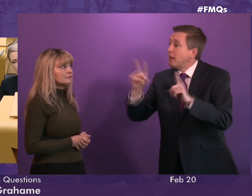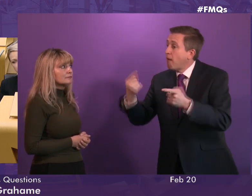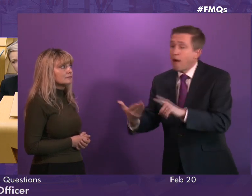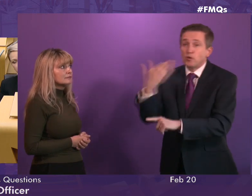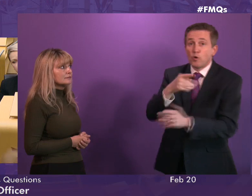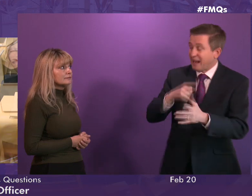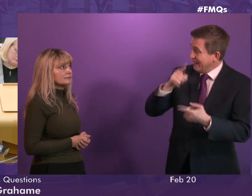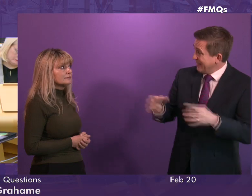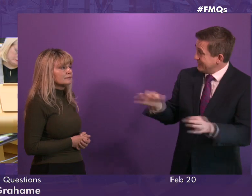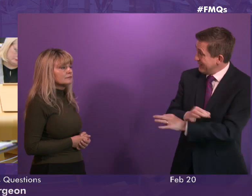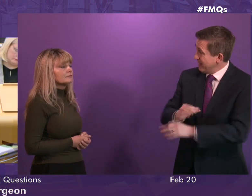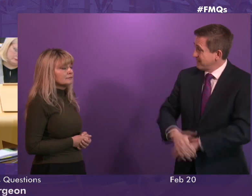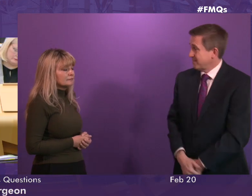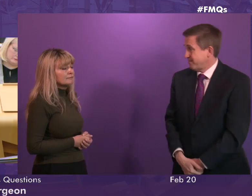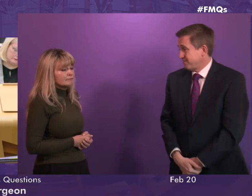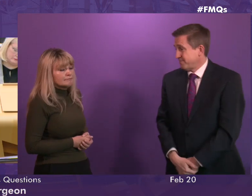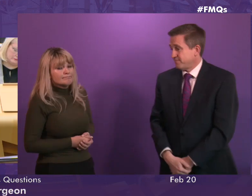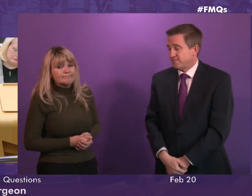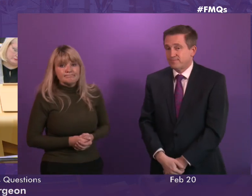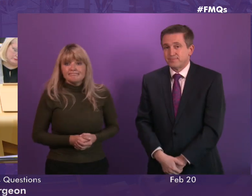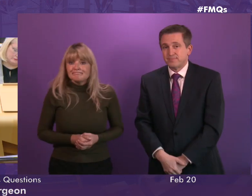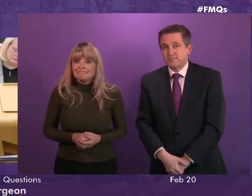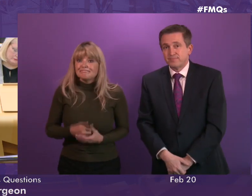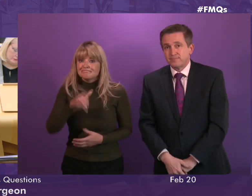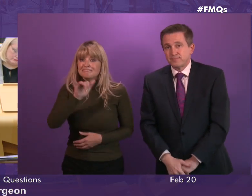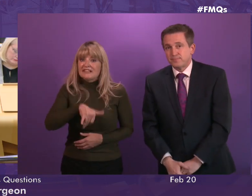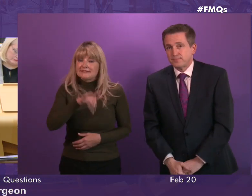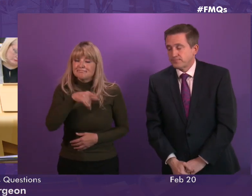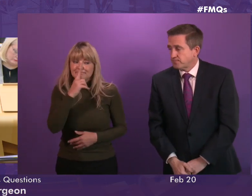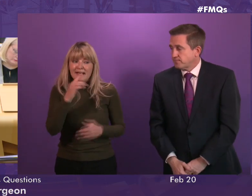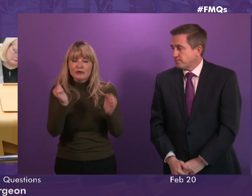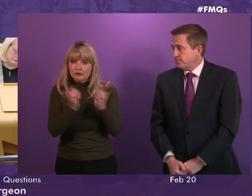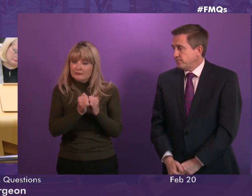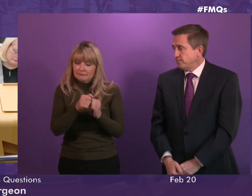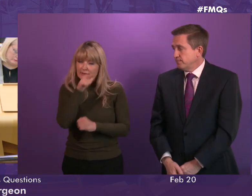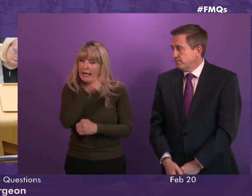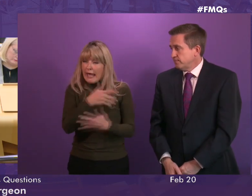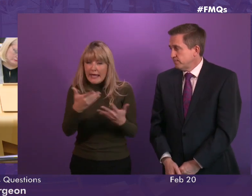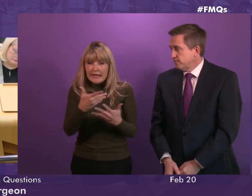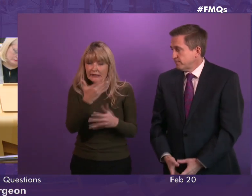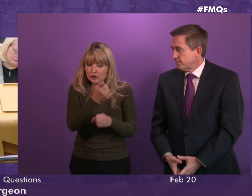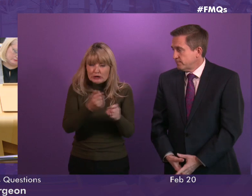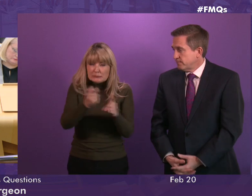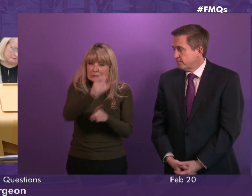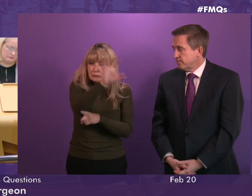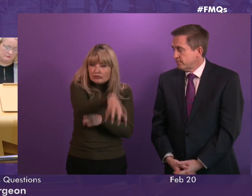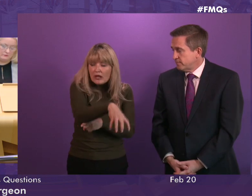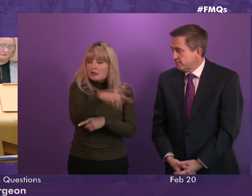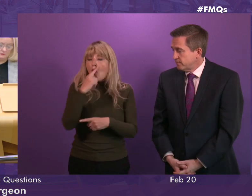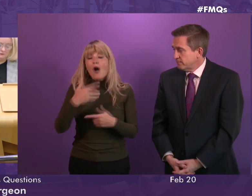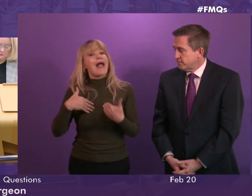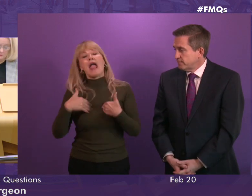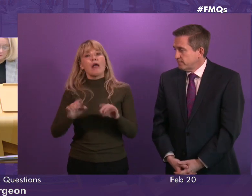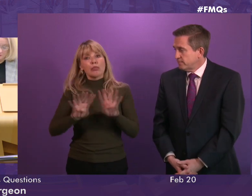The First Minister: Yes, I agree with that. It should be clear to any practice and any health board that their appointment systems must be accessible